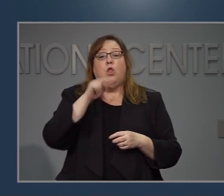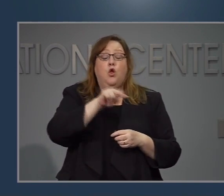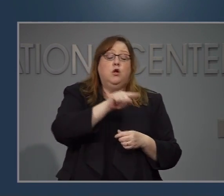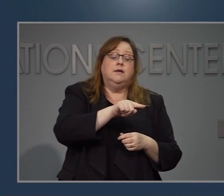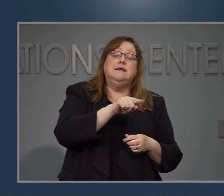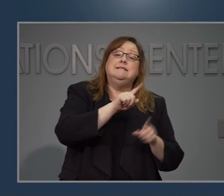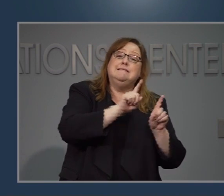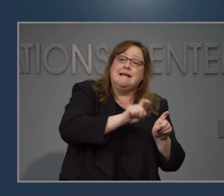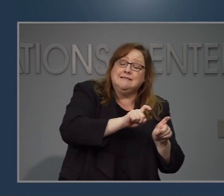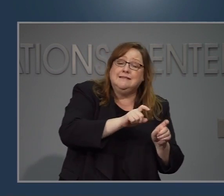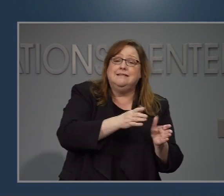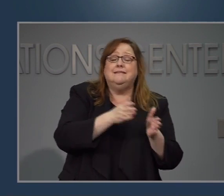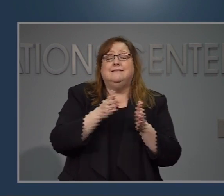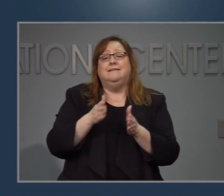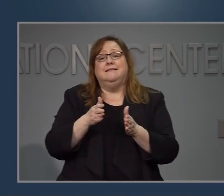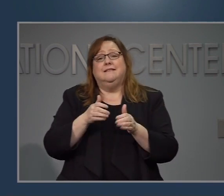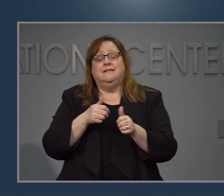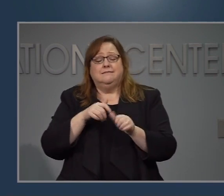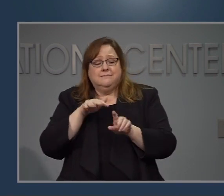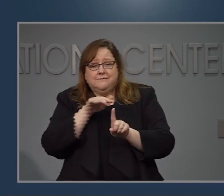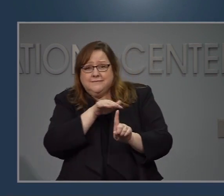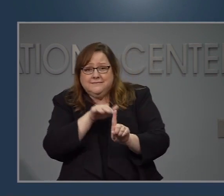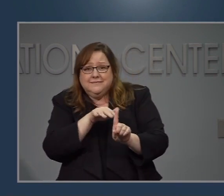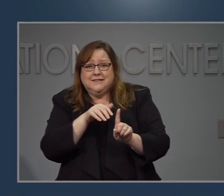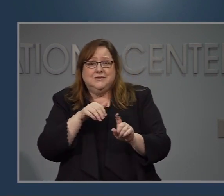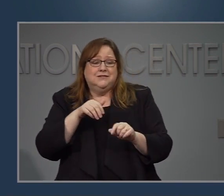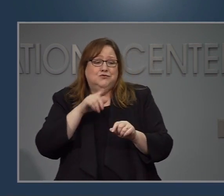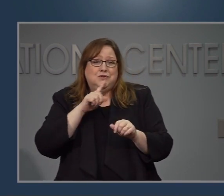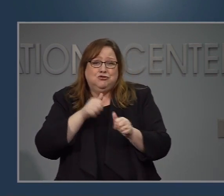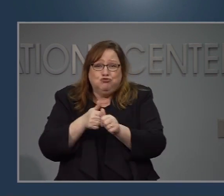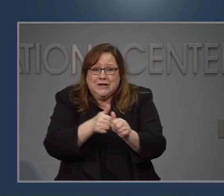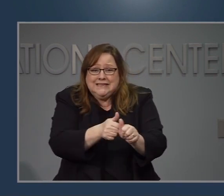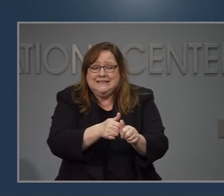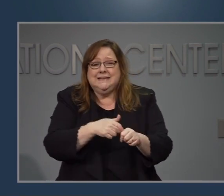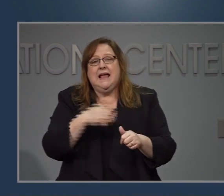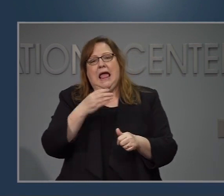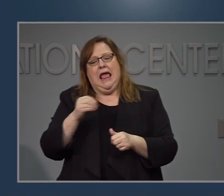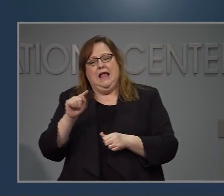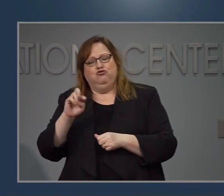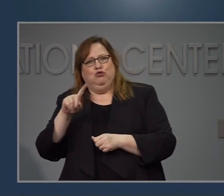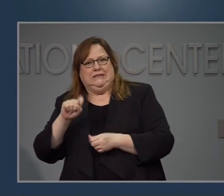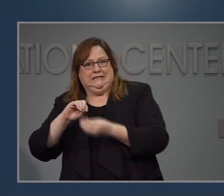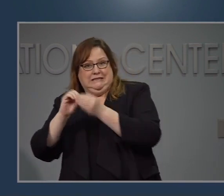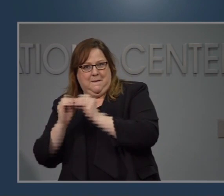DATE. THE STAFF WILL HELP SUPPORT OUR VERY STRONG LOCAL HEALTH DEPARTMENT FOLKS WHO ARE